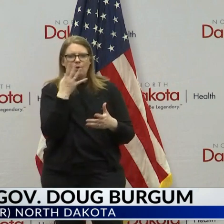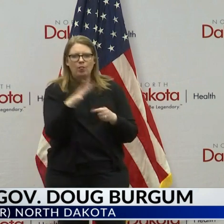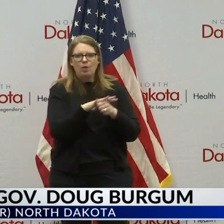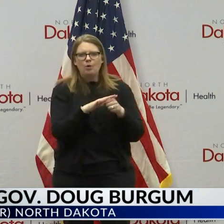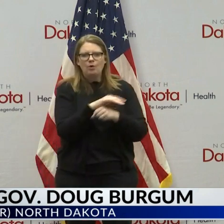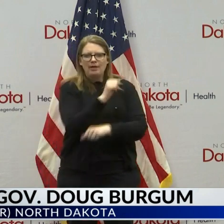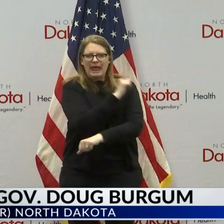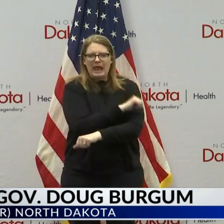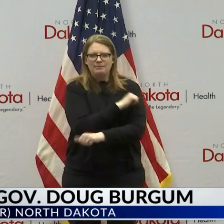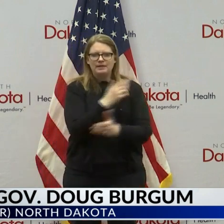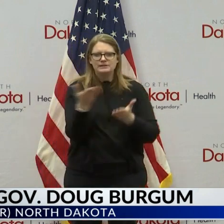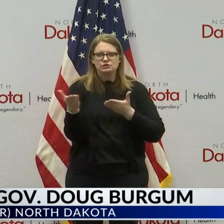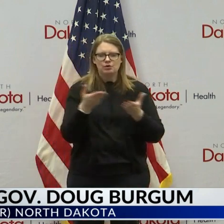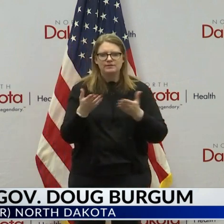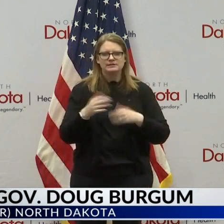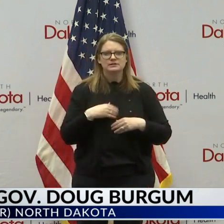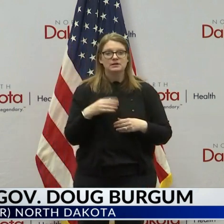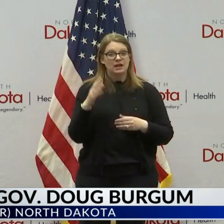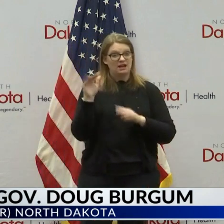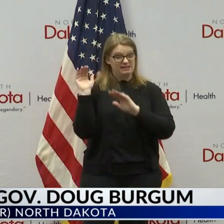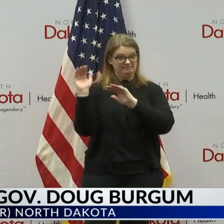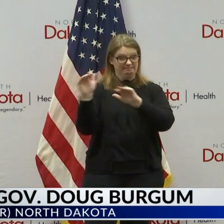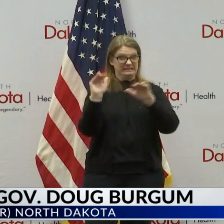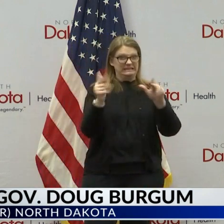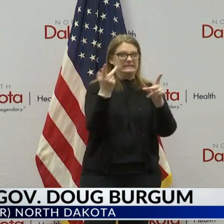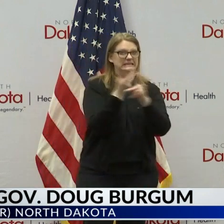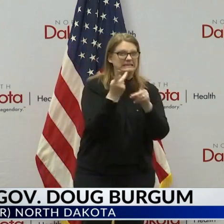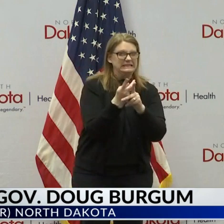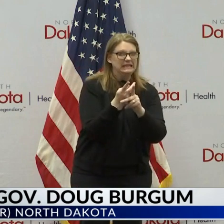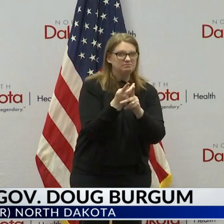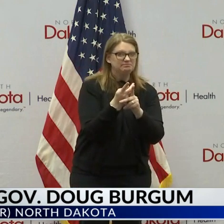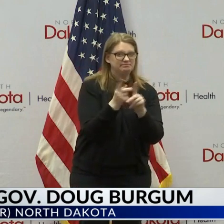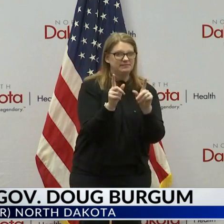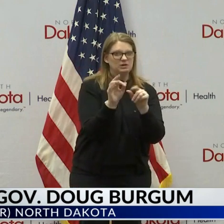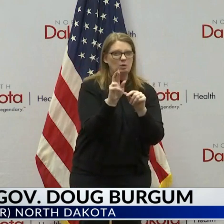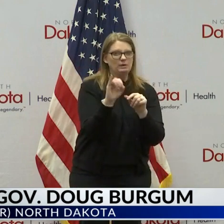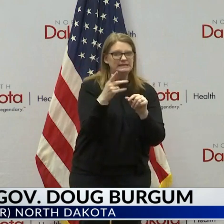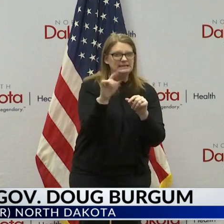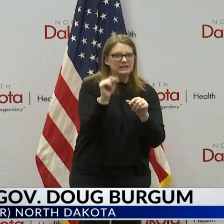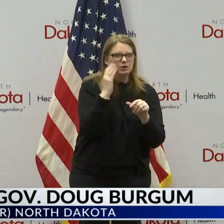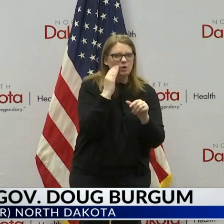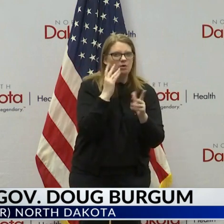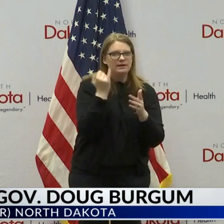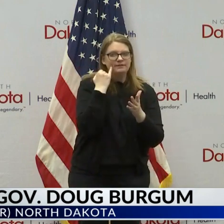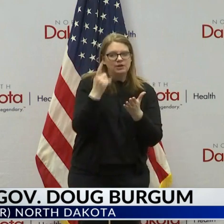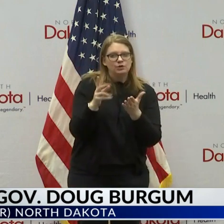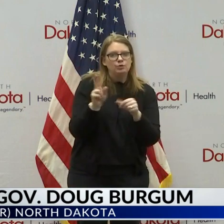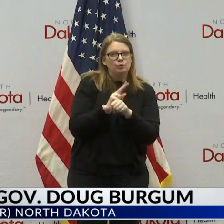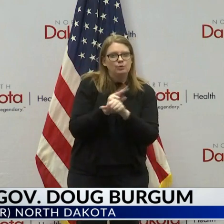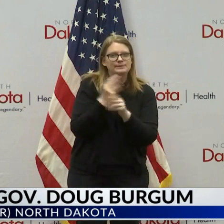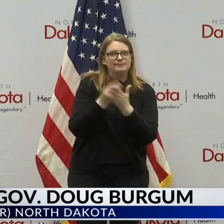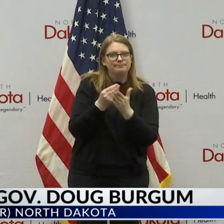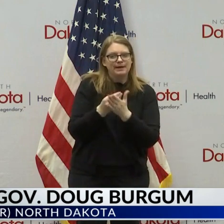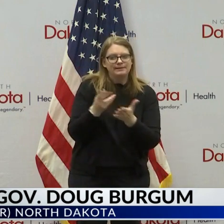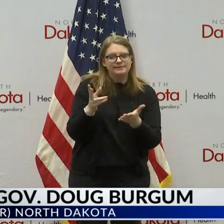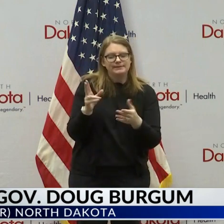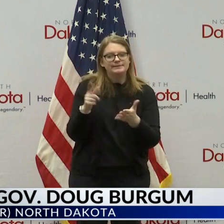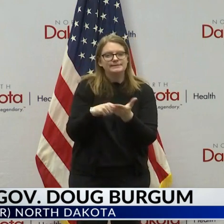A GOVERNMENT ENTITY AND YOU HAVE A RURAL LOCAL AMBULANCE SERVICE. I WAS TELLING THEM TO KEEP YOUR RECEIPTS.